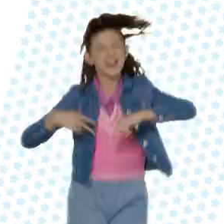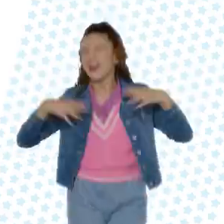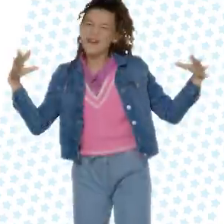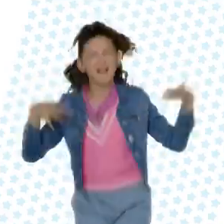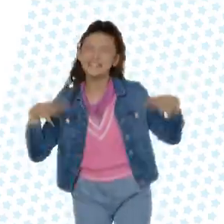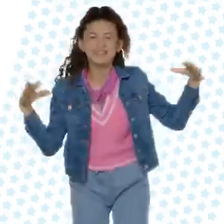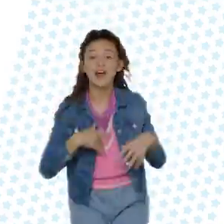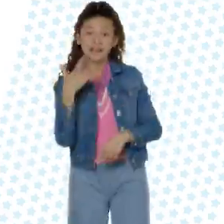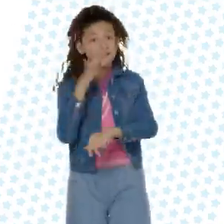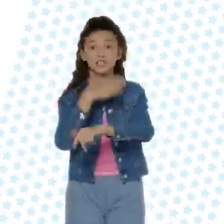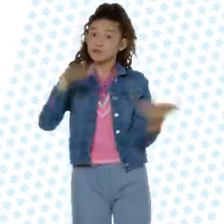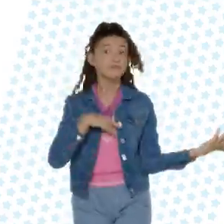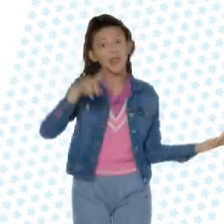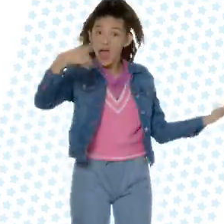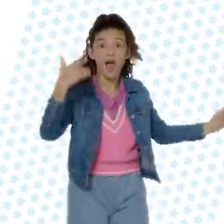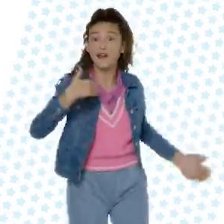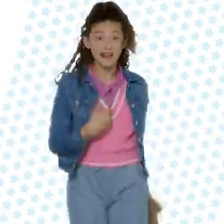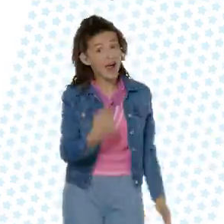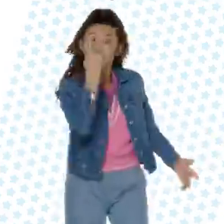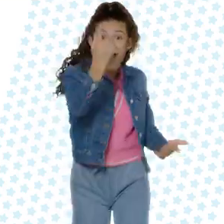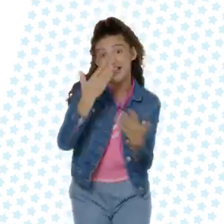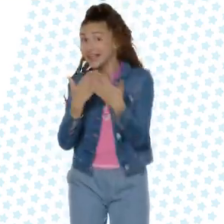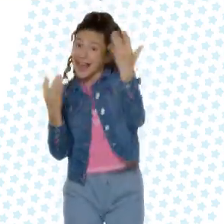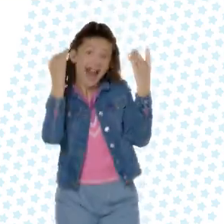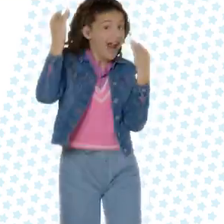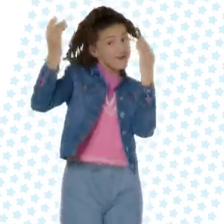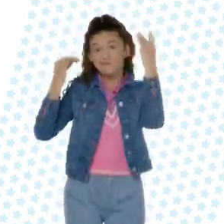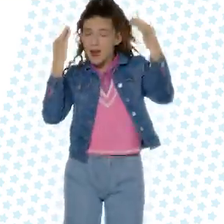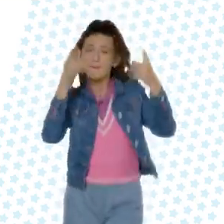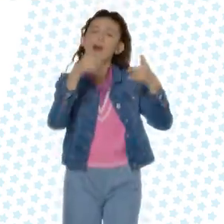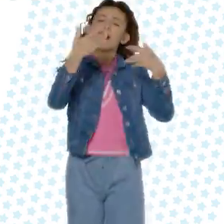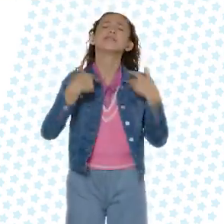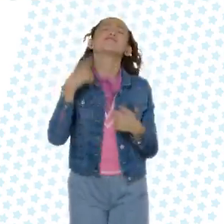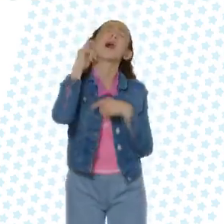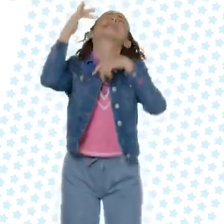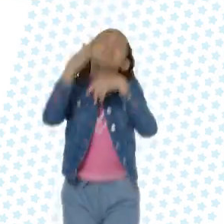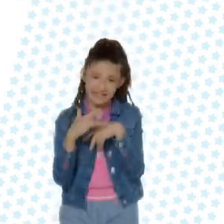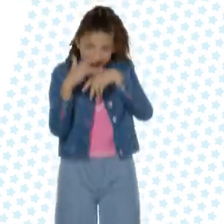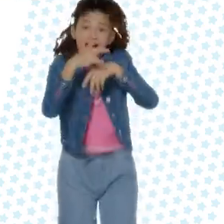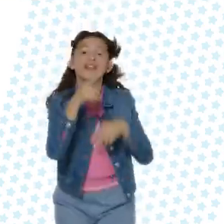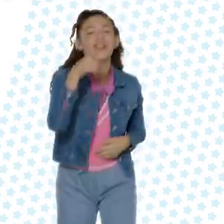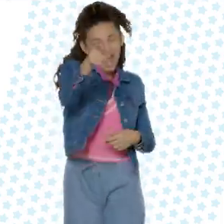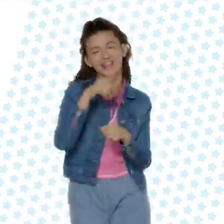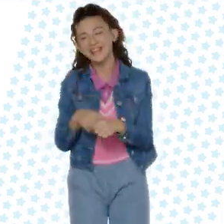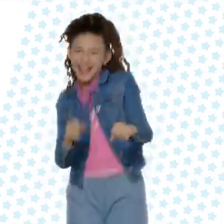I'm blasting our favorite tunes I only got one thing on my mind You got me stuck on the thought of you